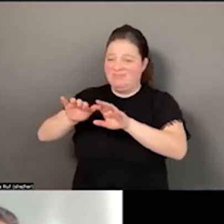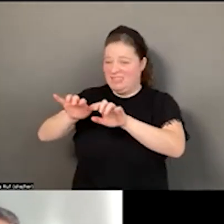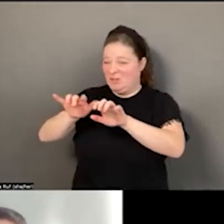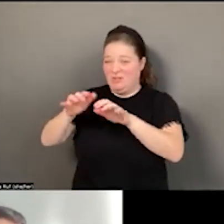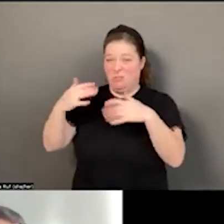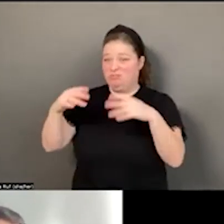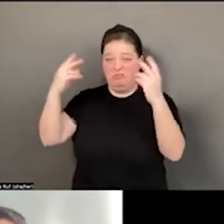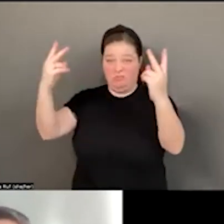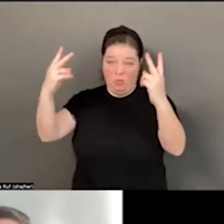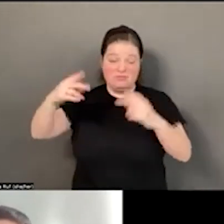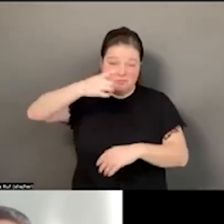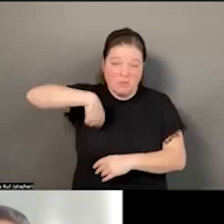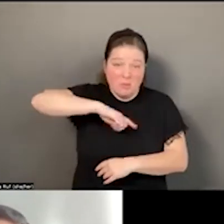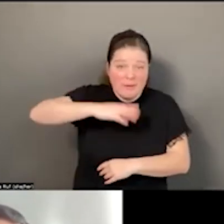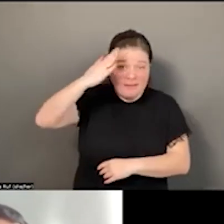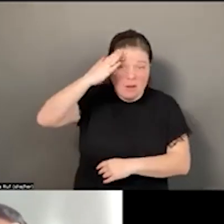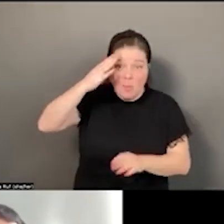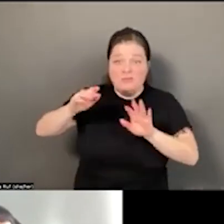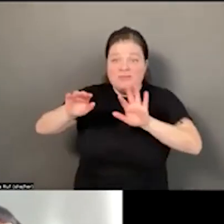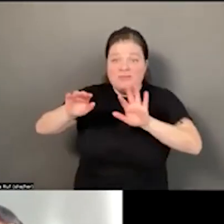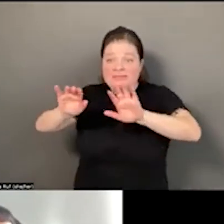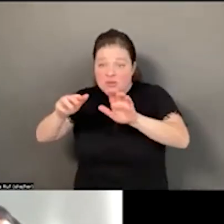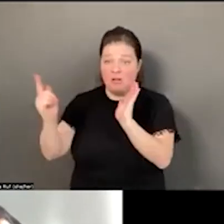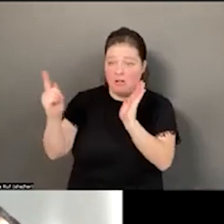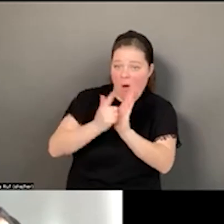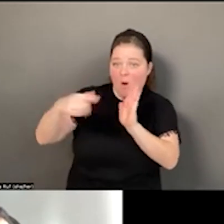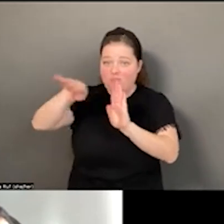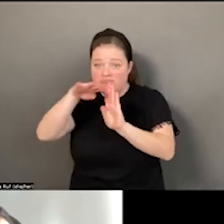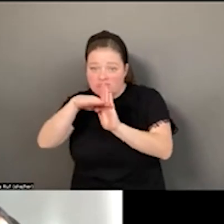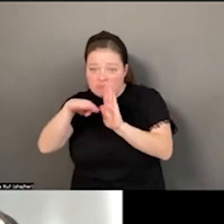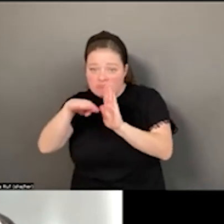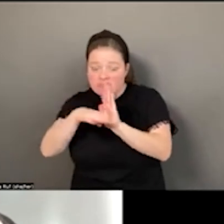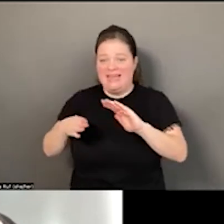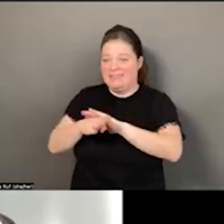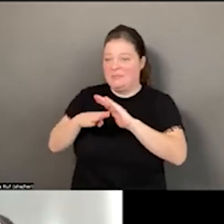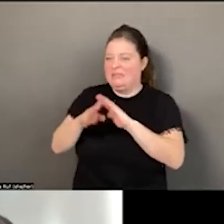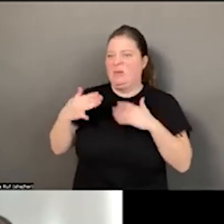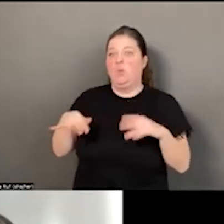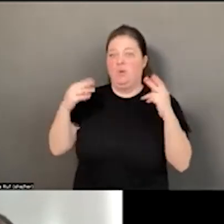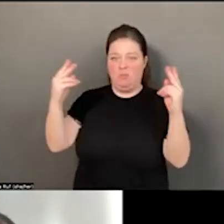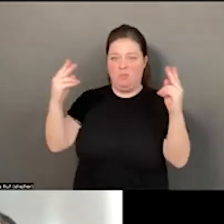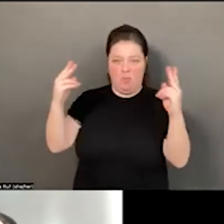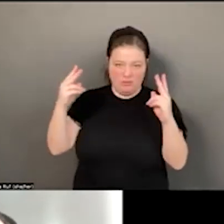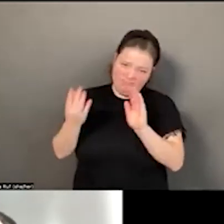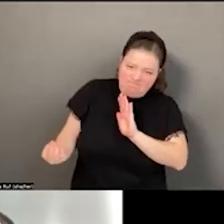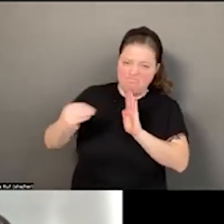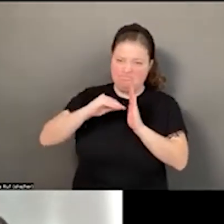a core aspect of any digital related legislation. But in this case, it comes as well the potential